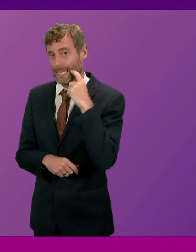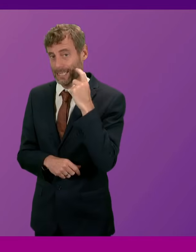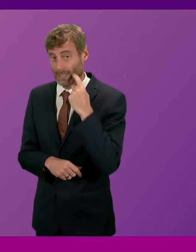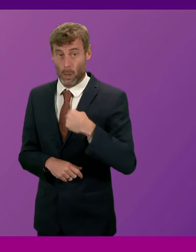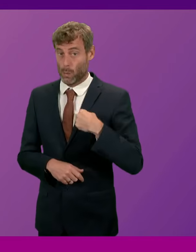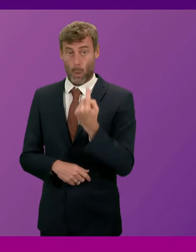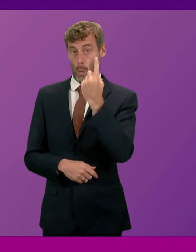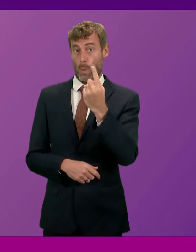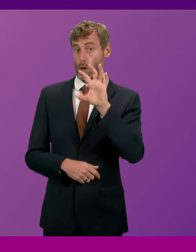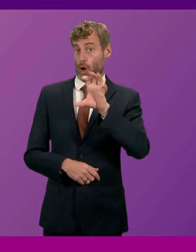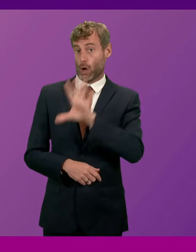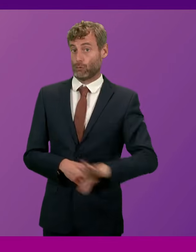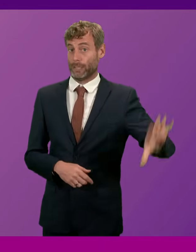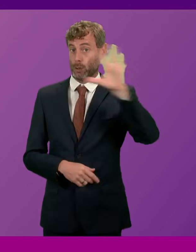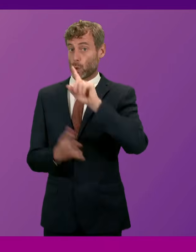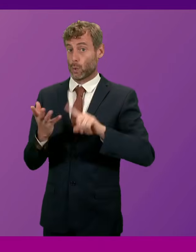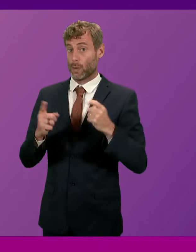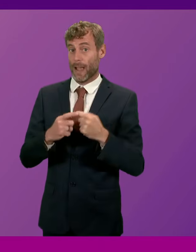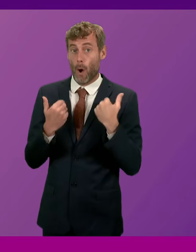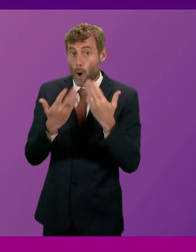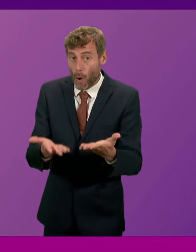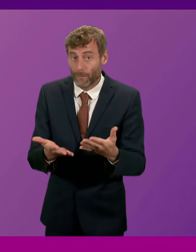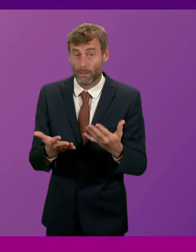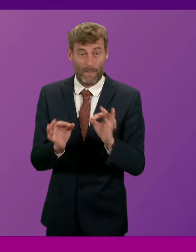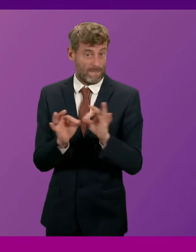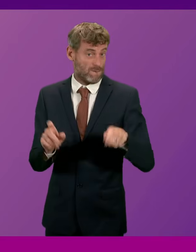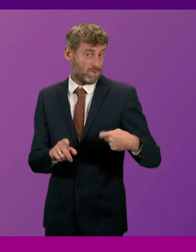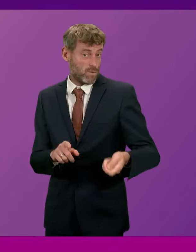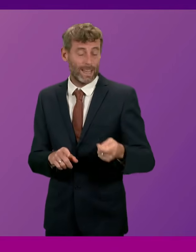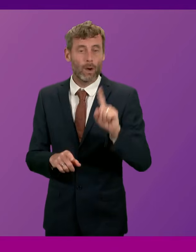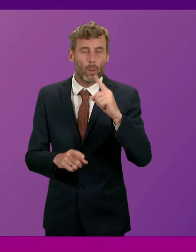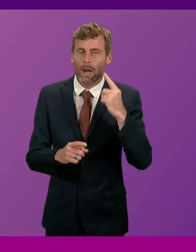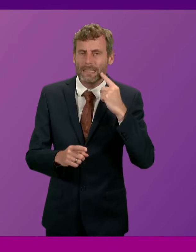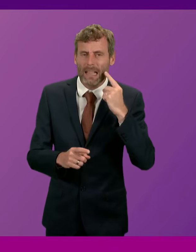only country in the United Kingdom to offer free regular dental examinations for everyone, and